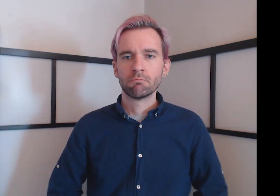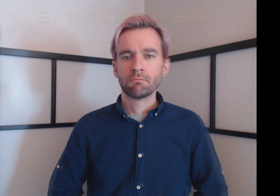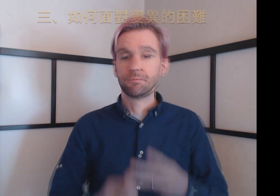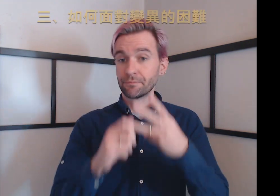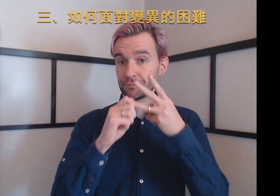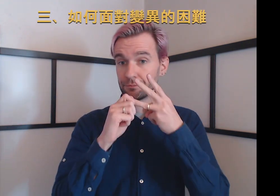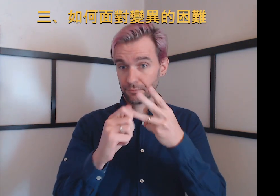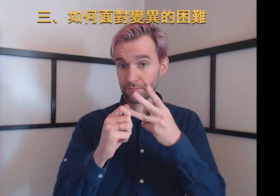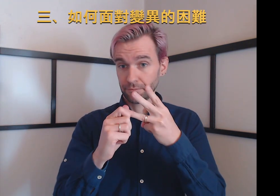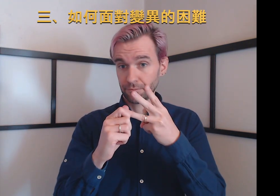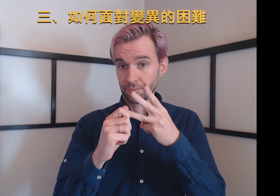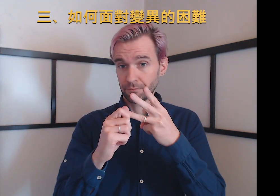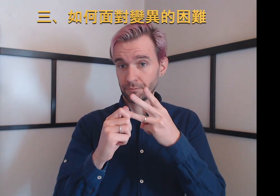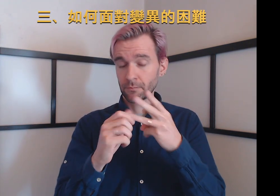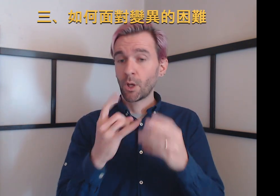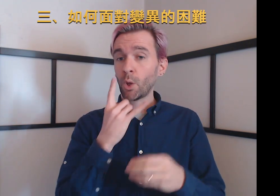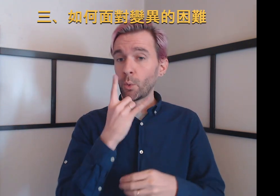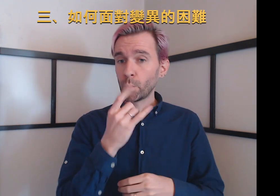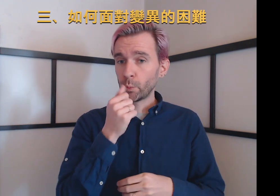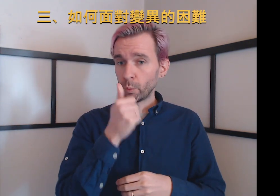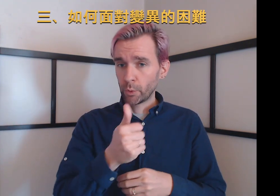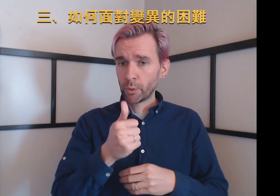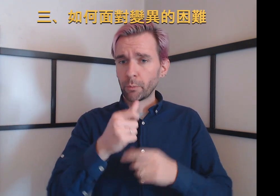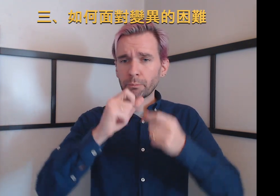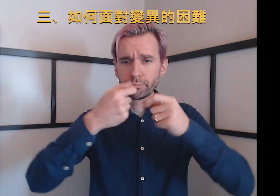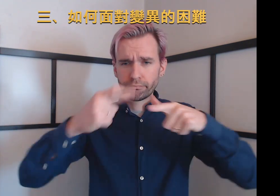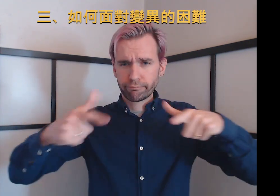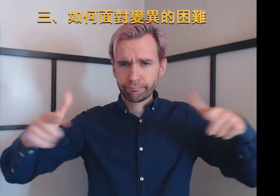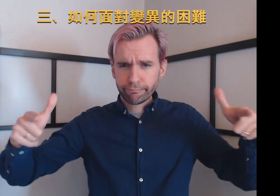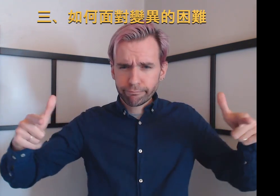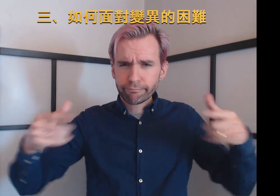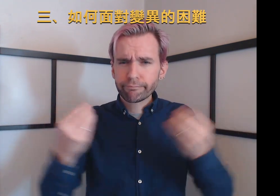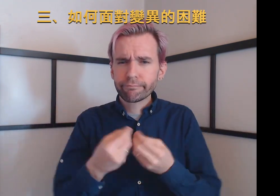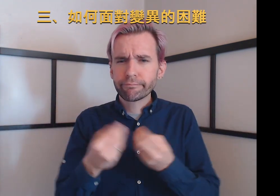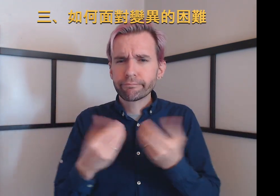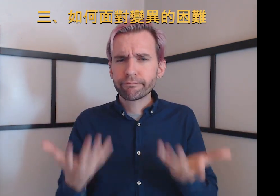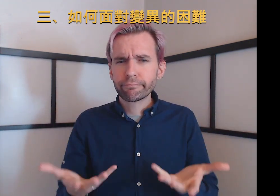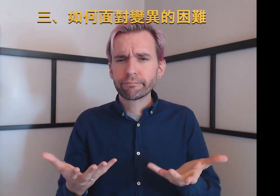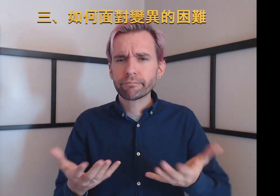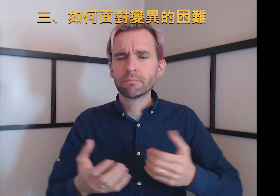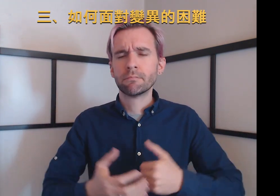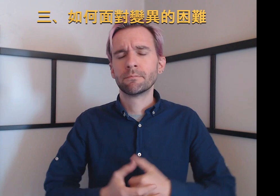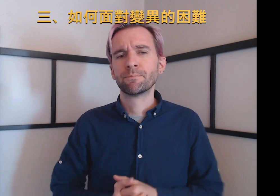[3. Dealing with Variation]